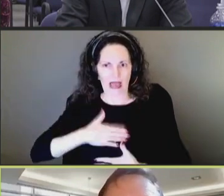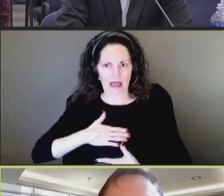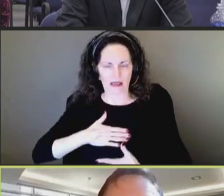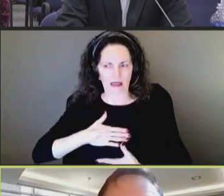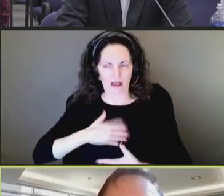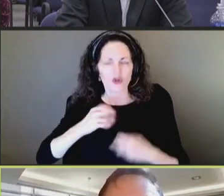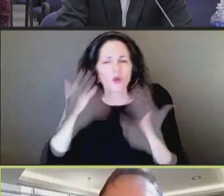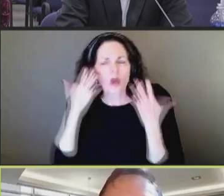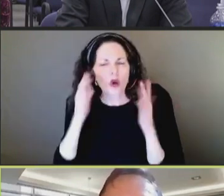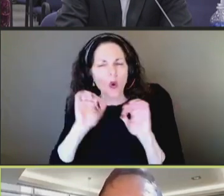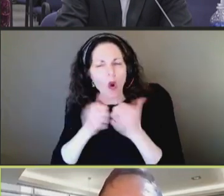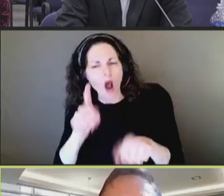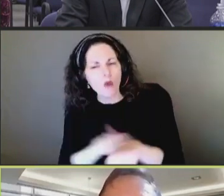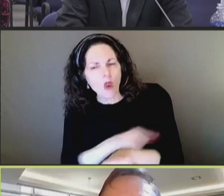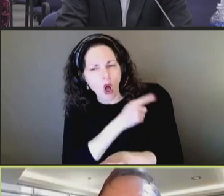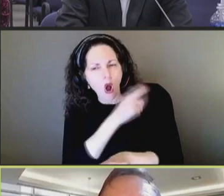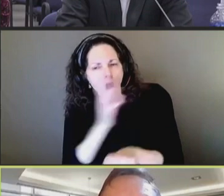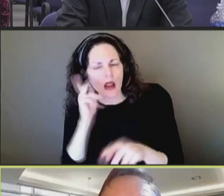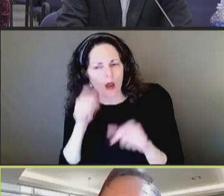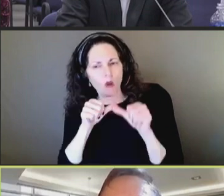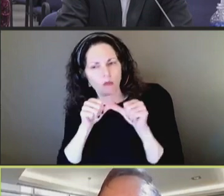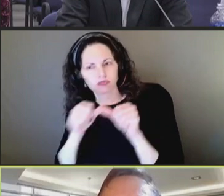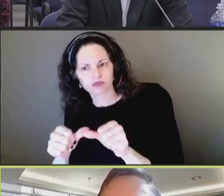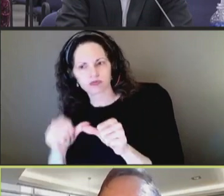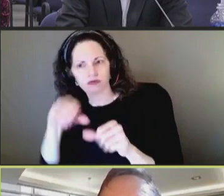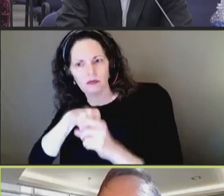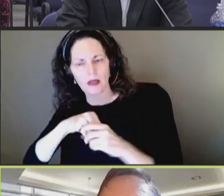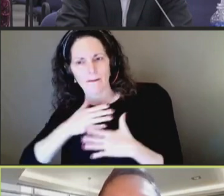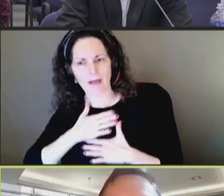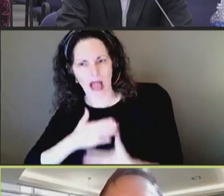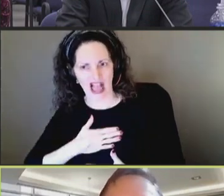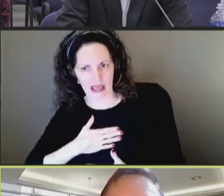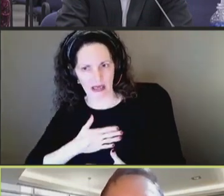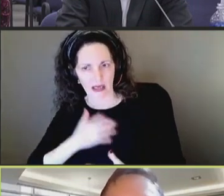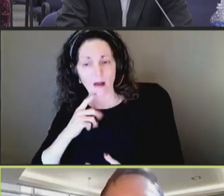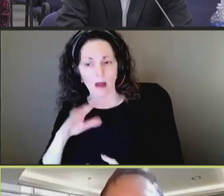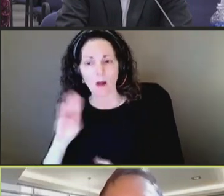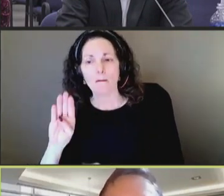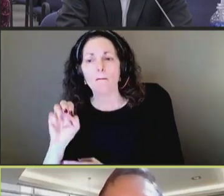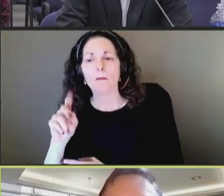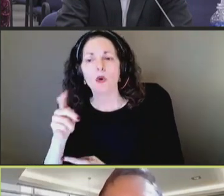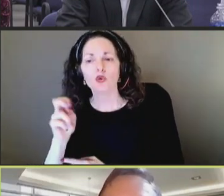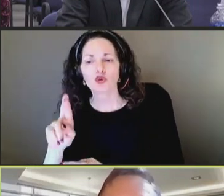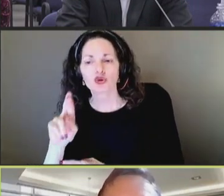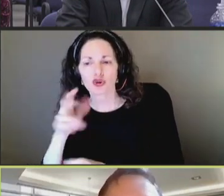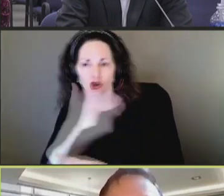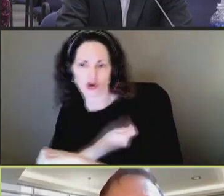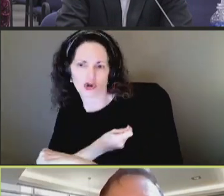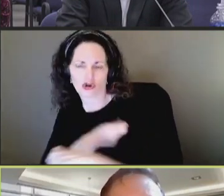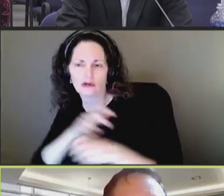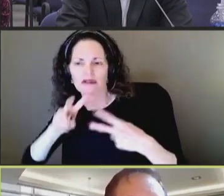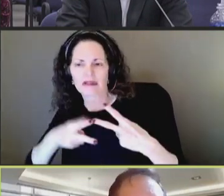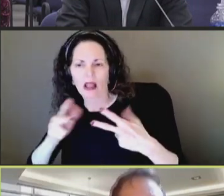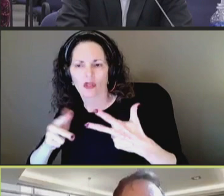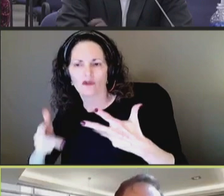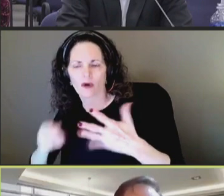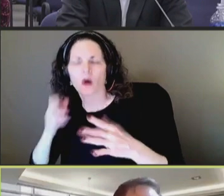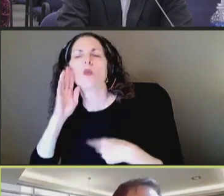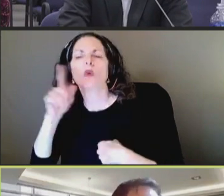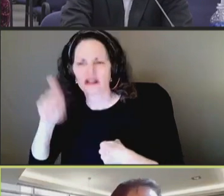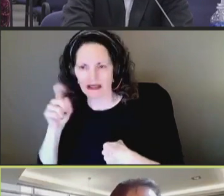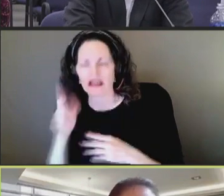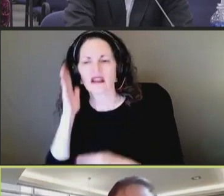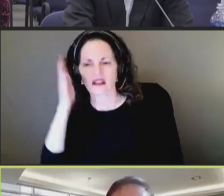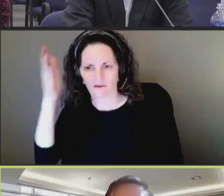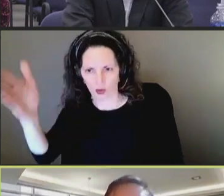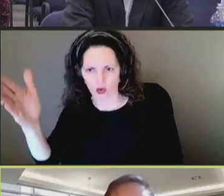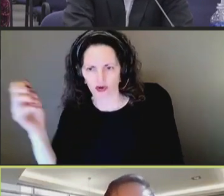is going to be critical, but clearly booster vaccinations will be needed in the long term.